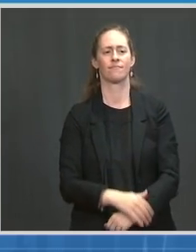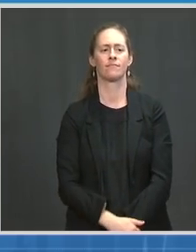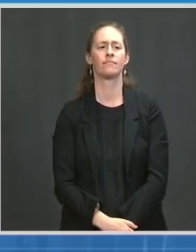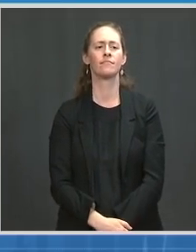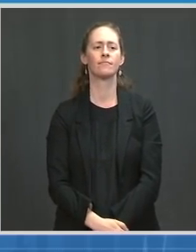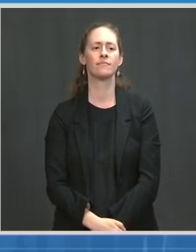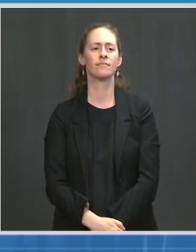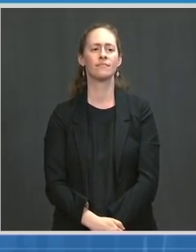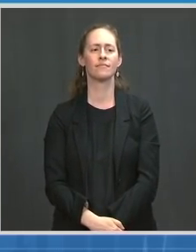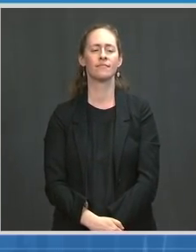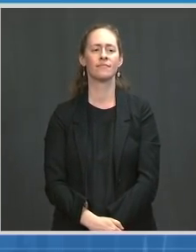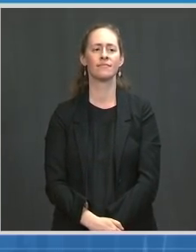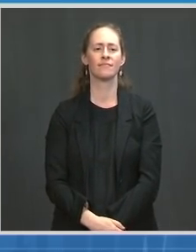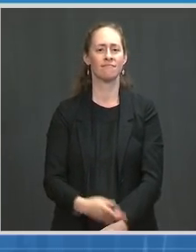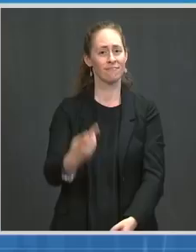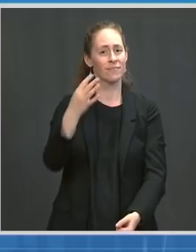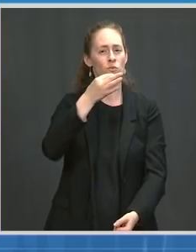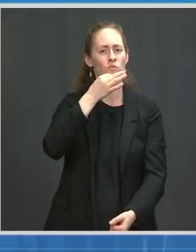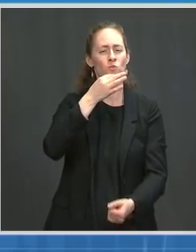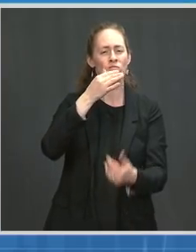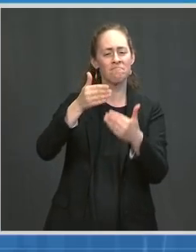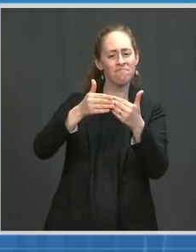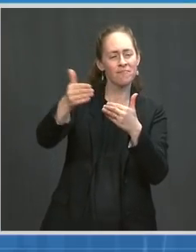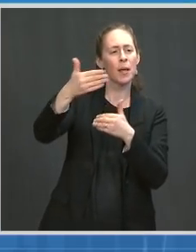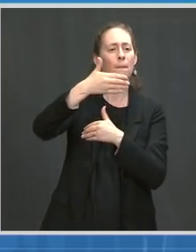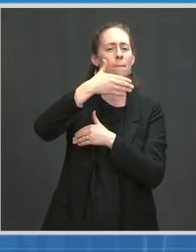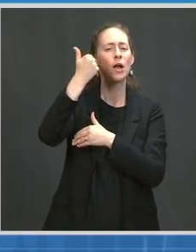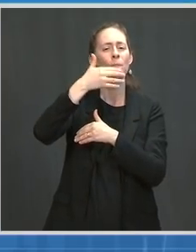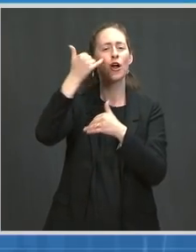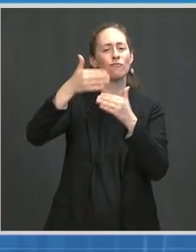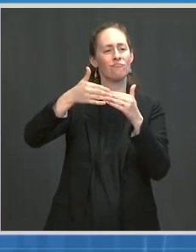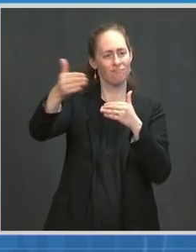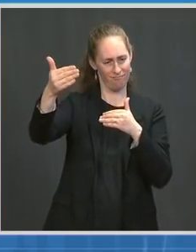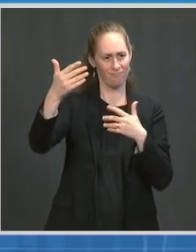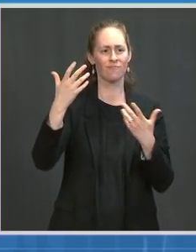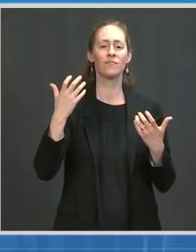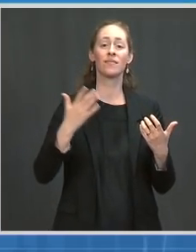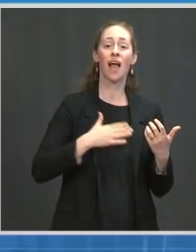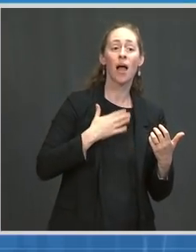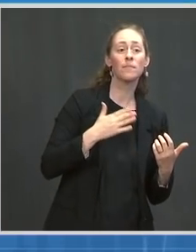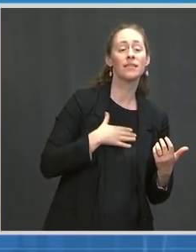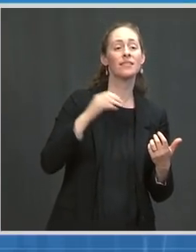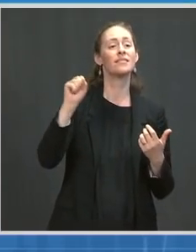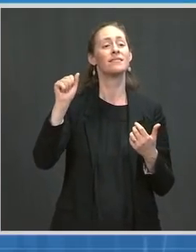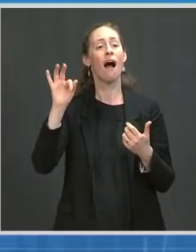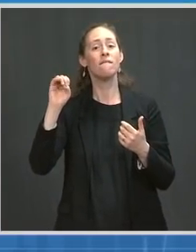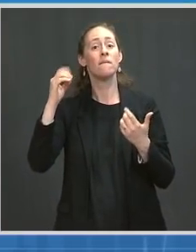Please, everyone, enjoy a safe, happy, and vaccinated Memorial Day weekend. Thank you.